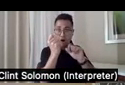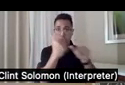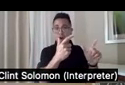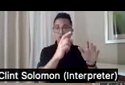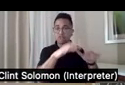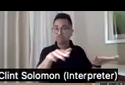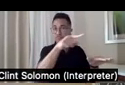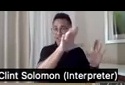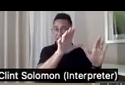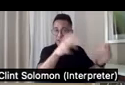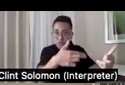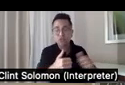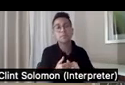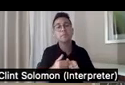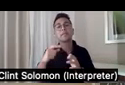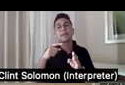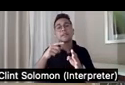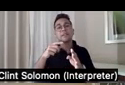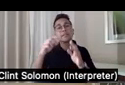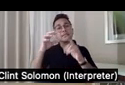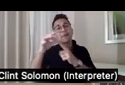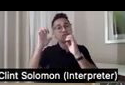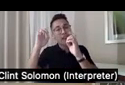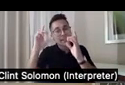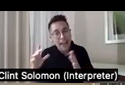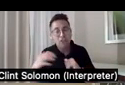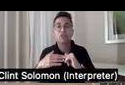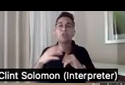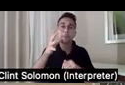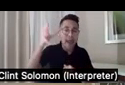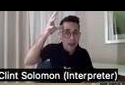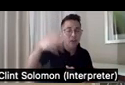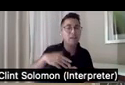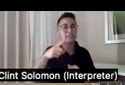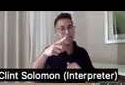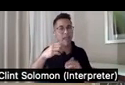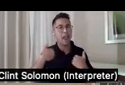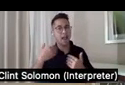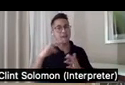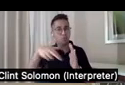educator therapists and parents play a role in creating these books and it's awfully nice to do